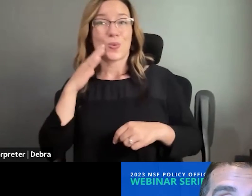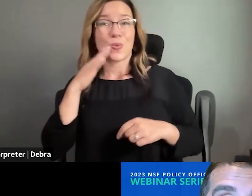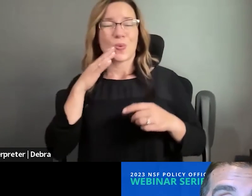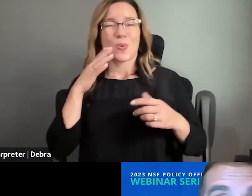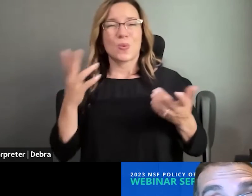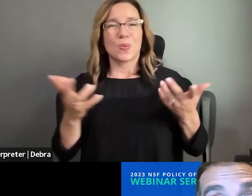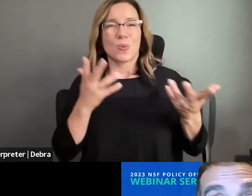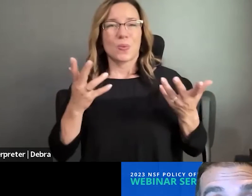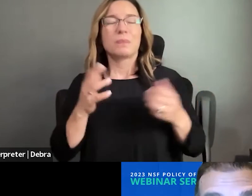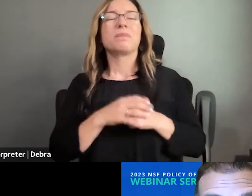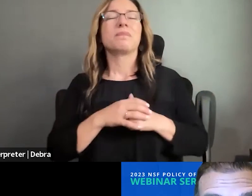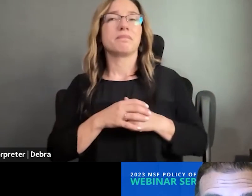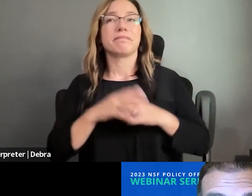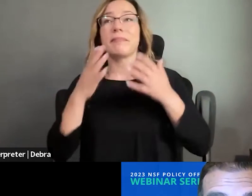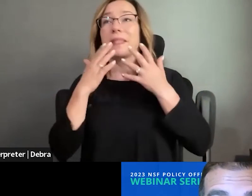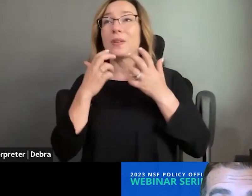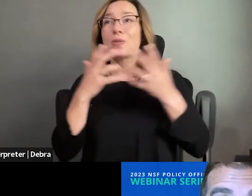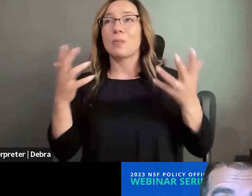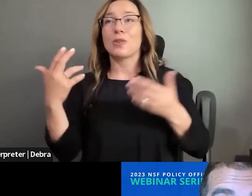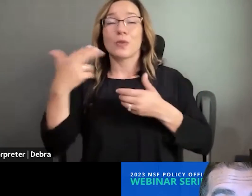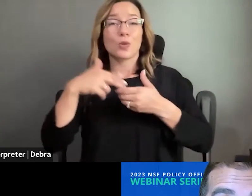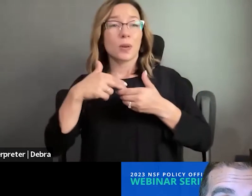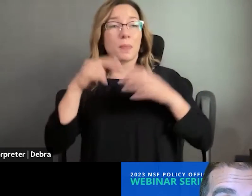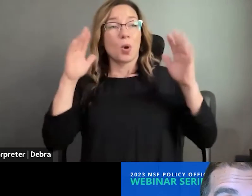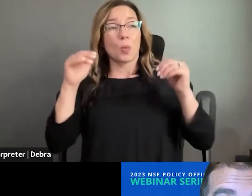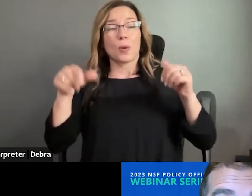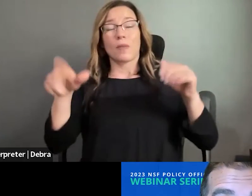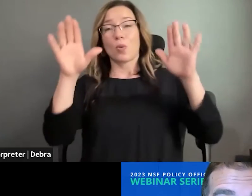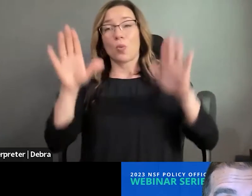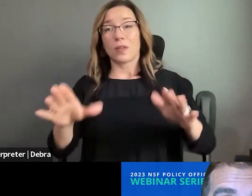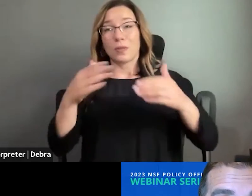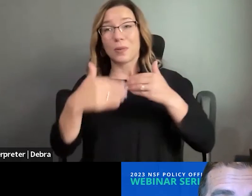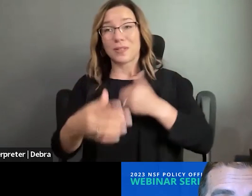I want to thank you for joining and hope you have a great rest of your day. Thanks everyone.